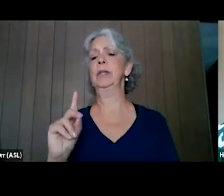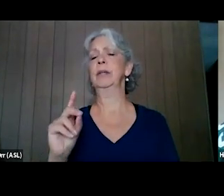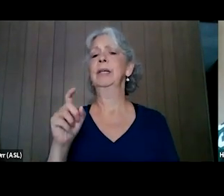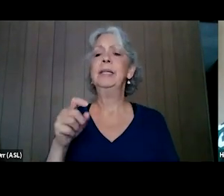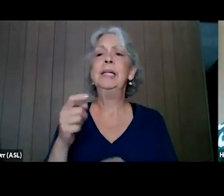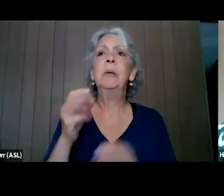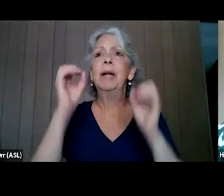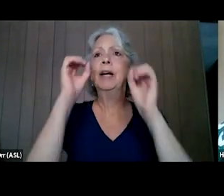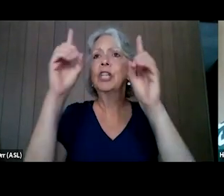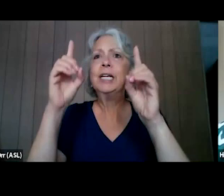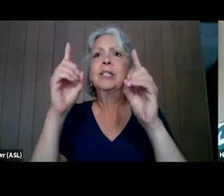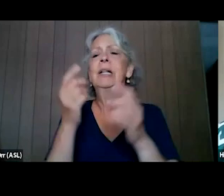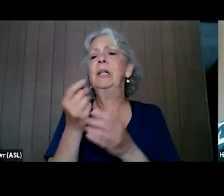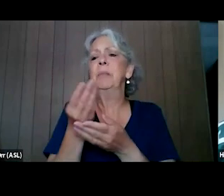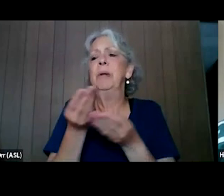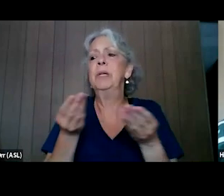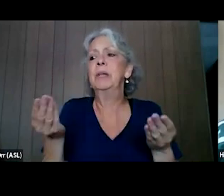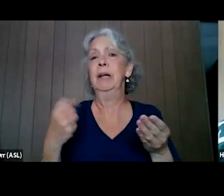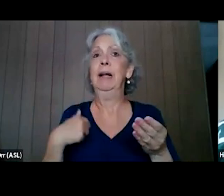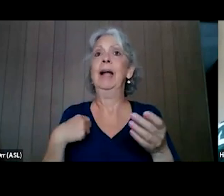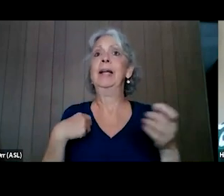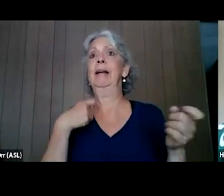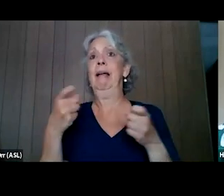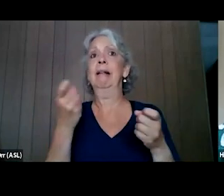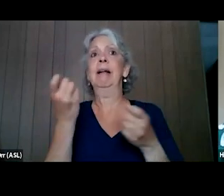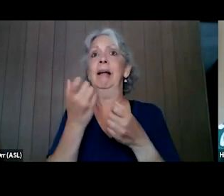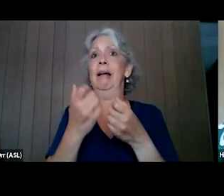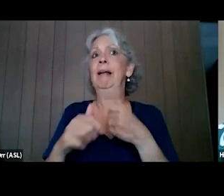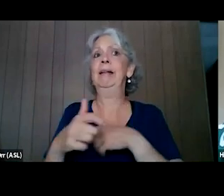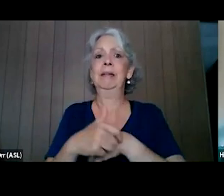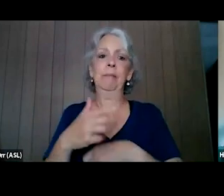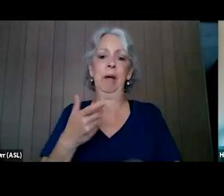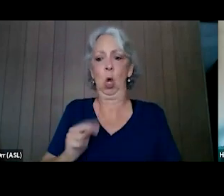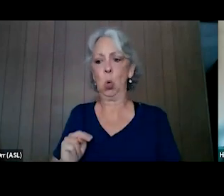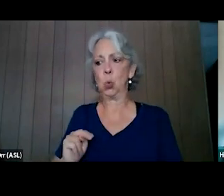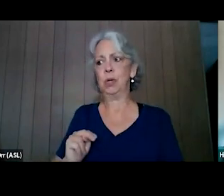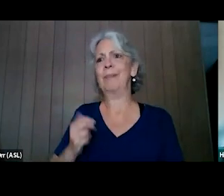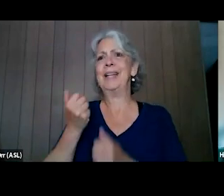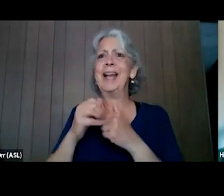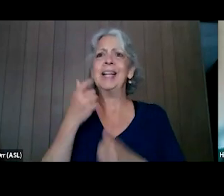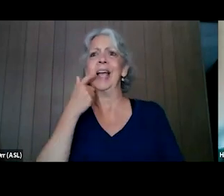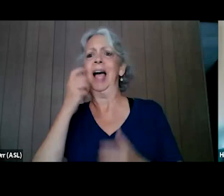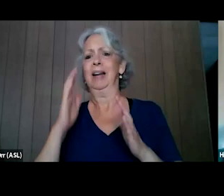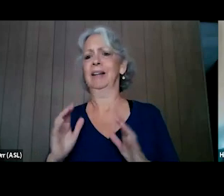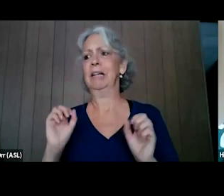and I can handle them on my own. Any addict can handle it on their own once they know what they do,